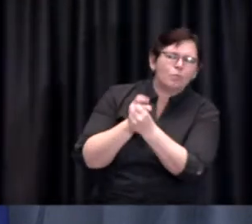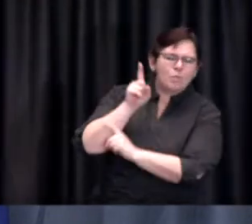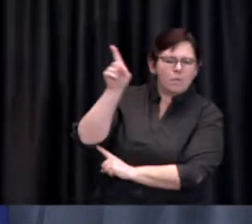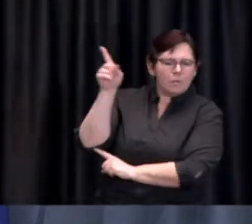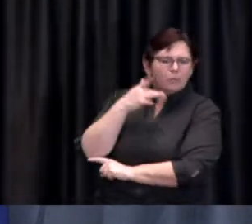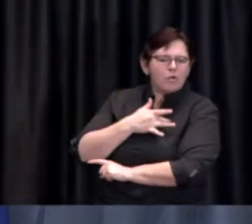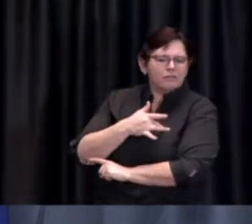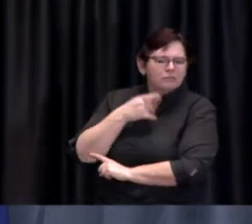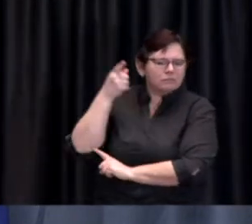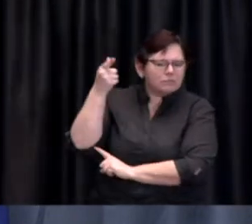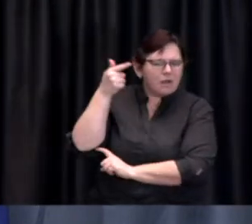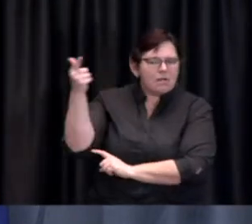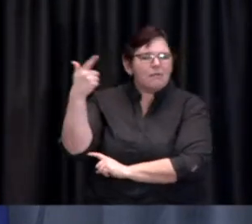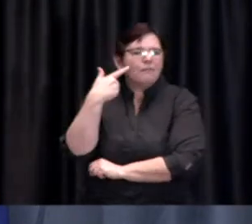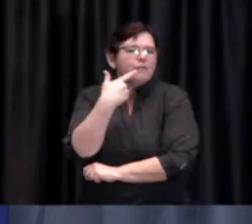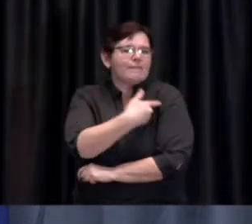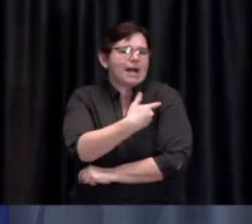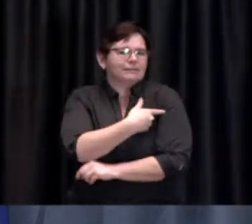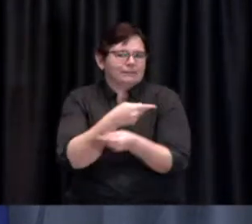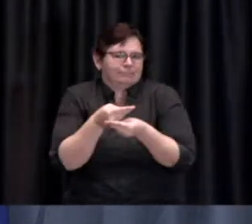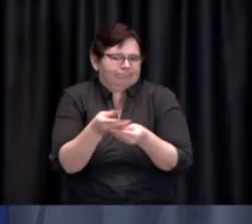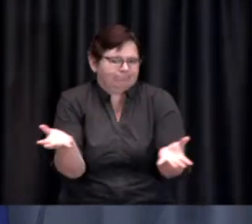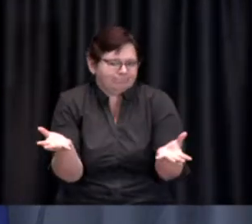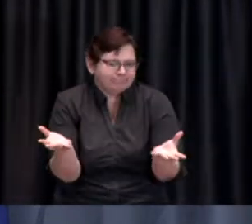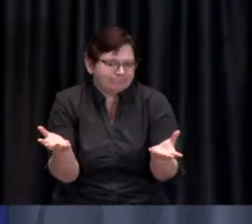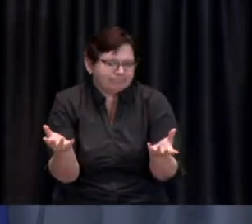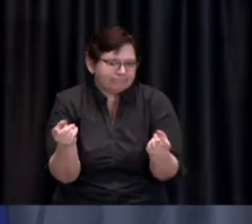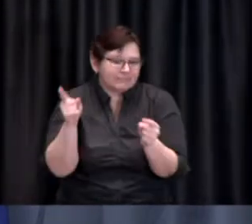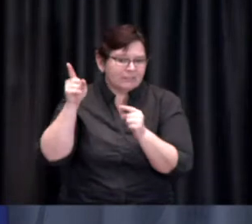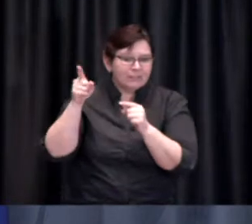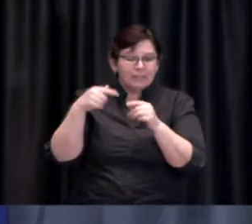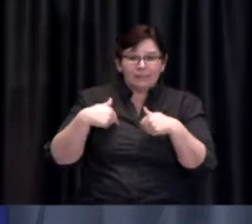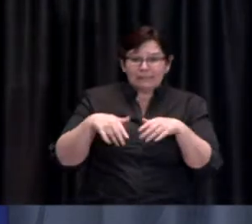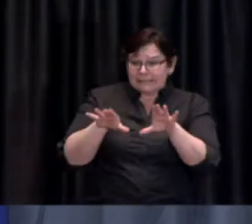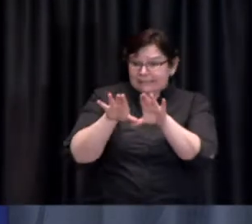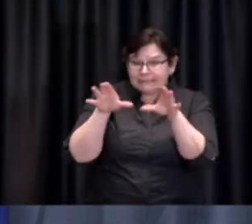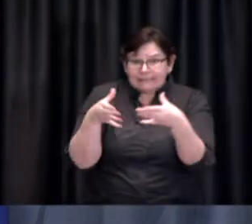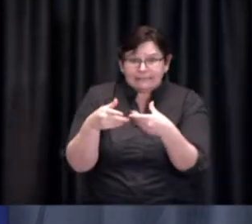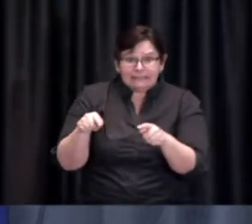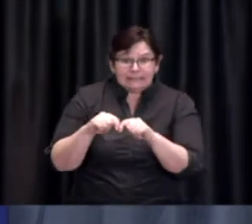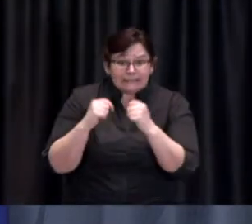This will be a team effort with all governments, and hospitals, and healthcare partners involved and